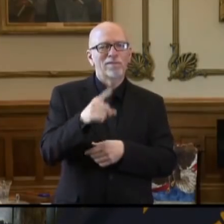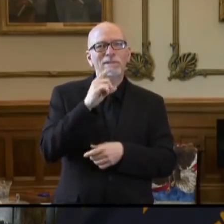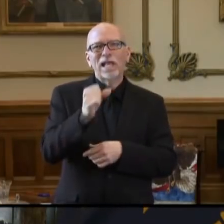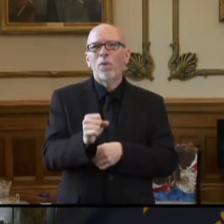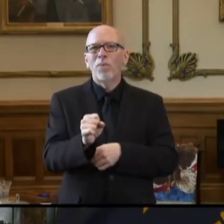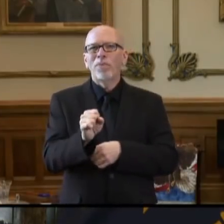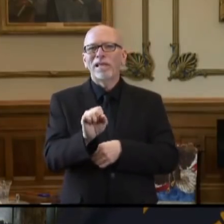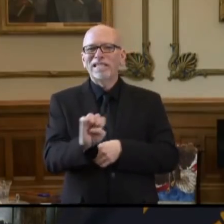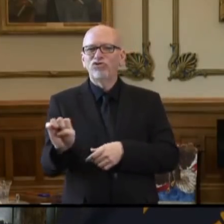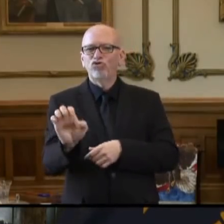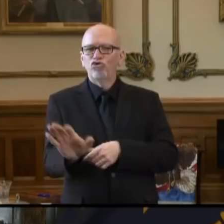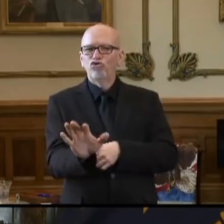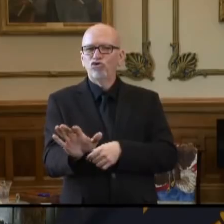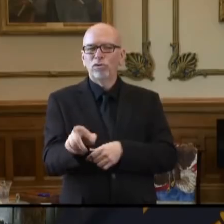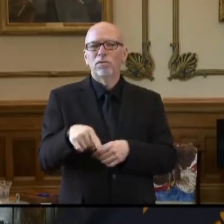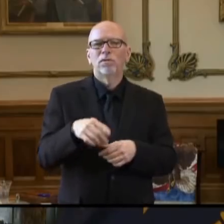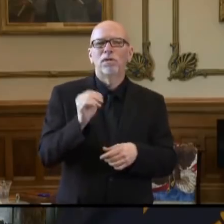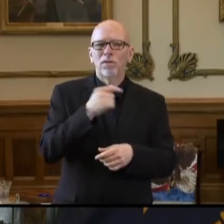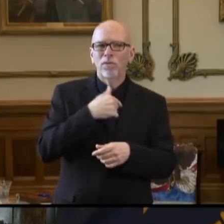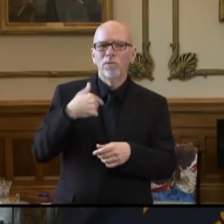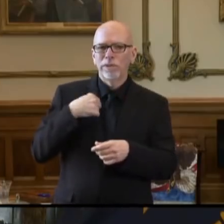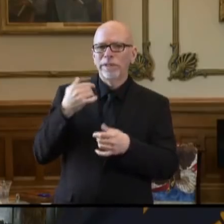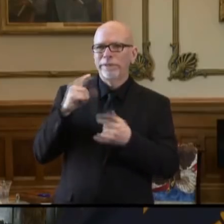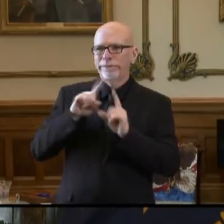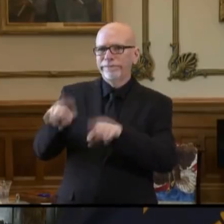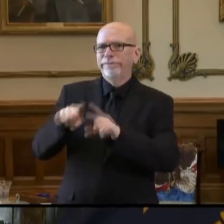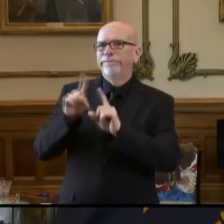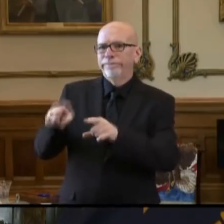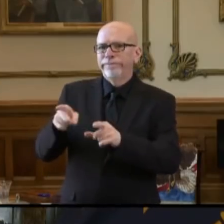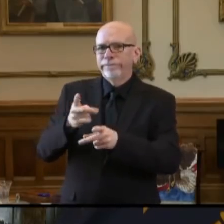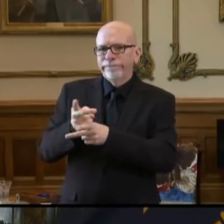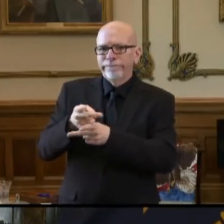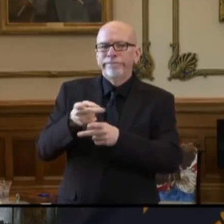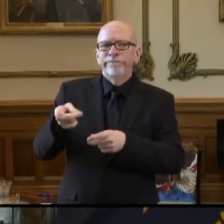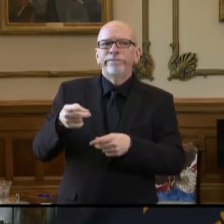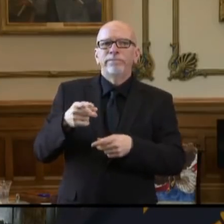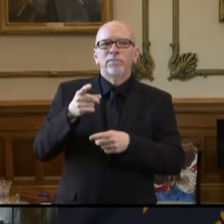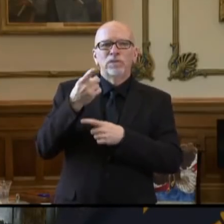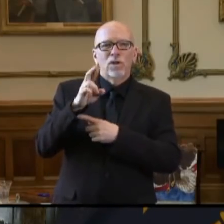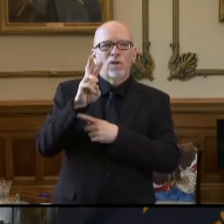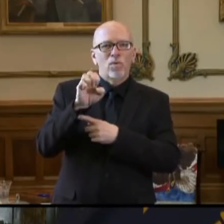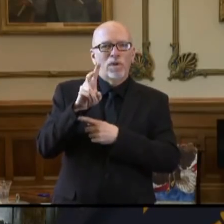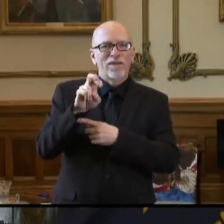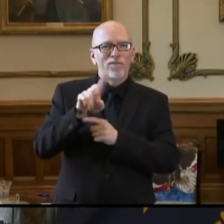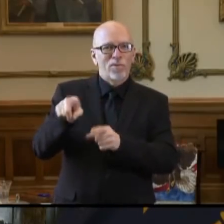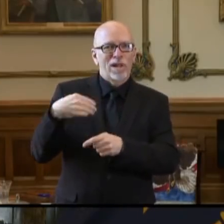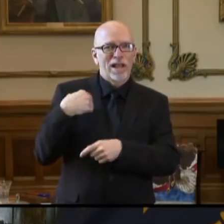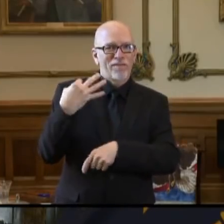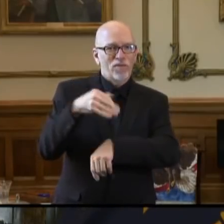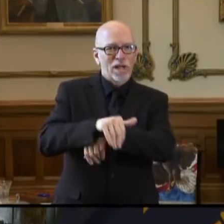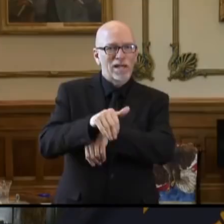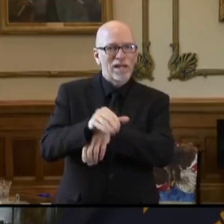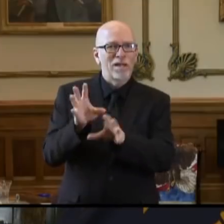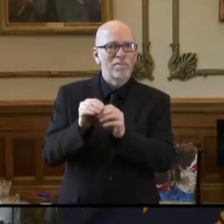PER CAPITA INCREASE NUMBERS OF CASES ESPECIALLY IN OUR CENTRAL SOUTH EASTERN PART OF THE